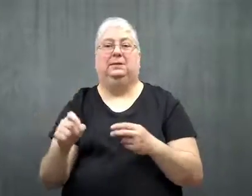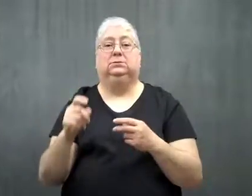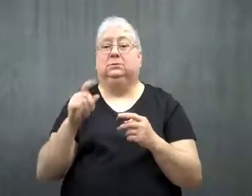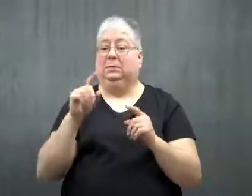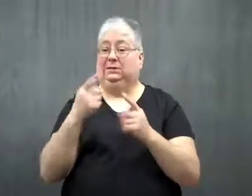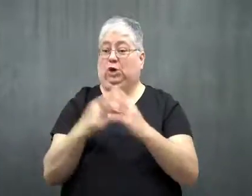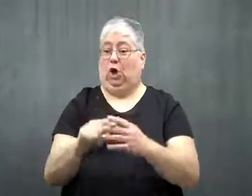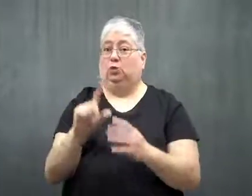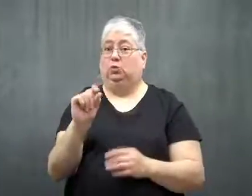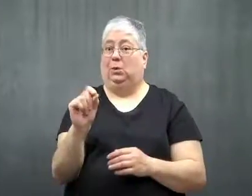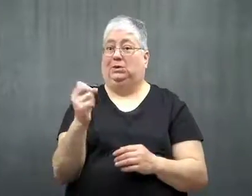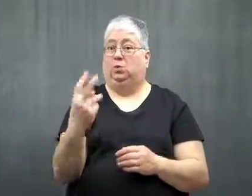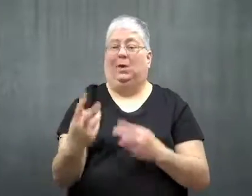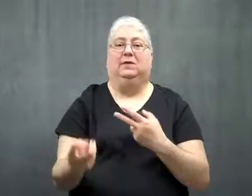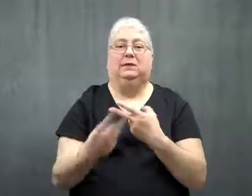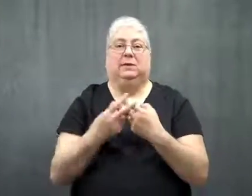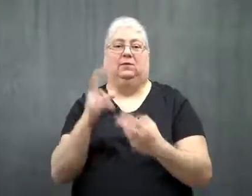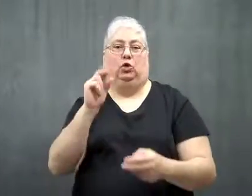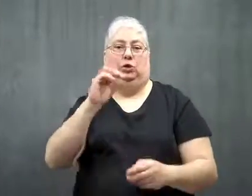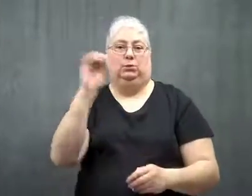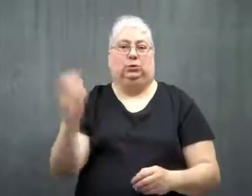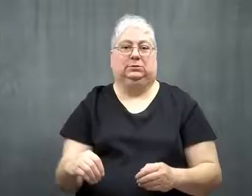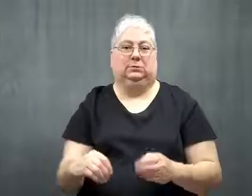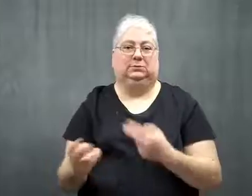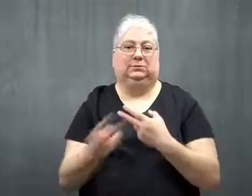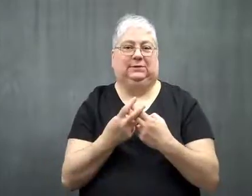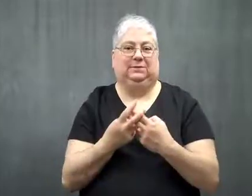must reduce energy consumption by 30% in 2012.